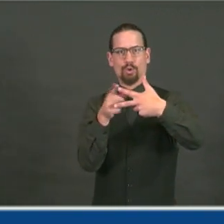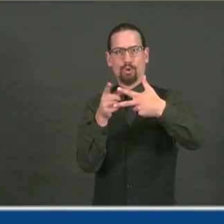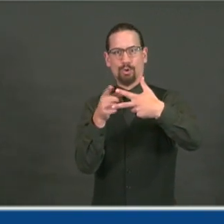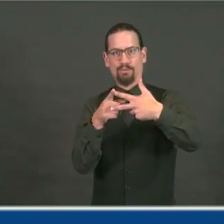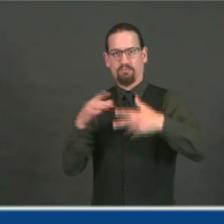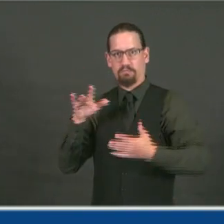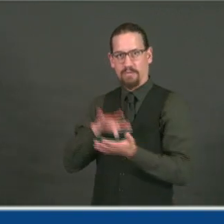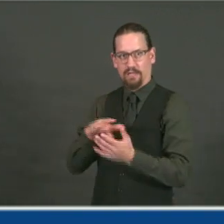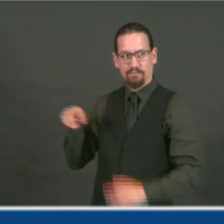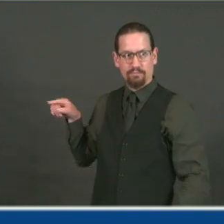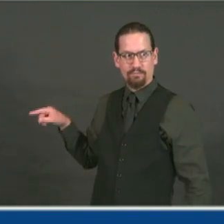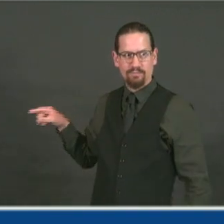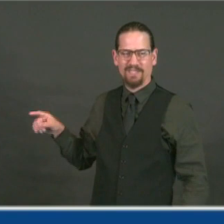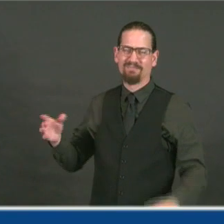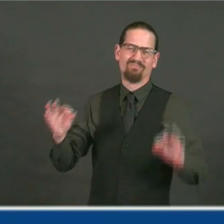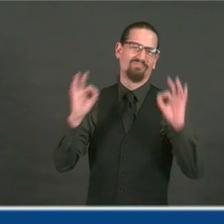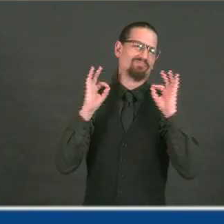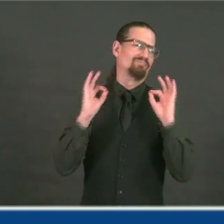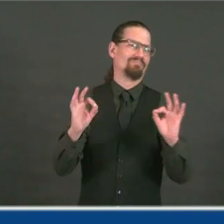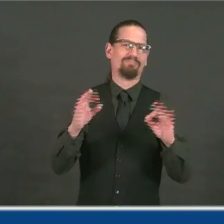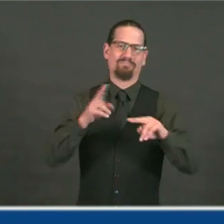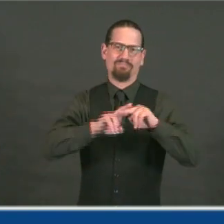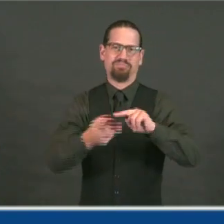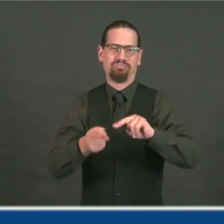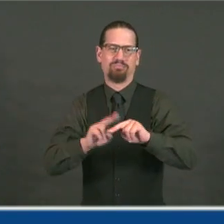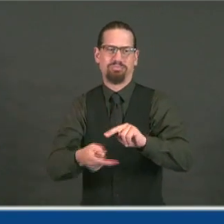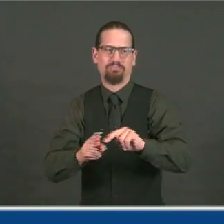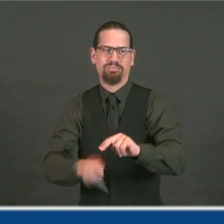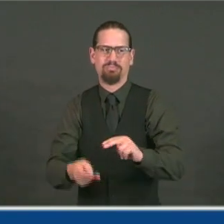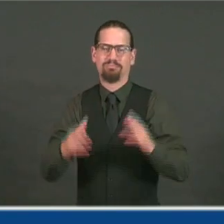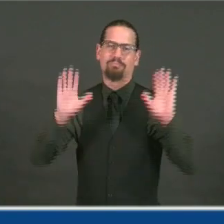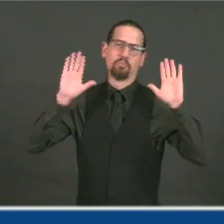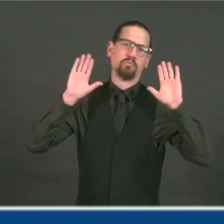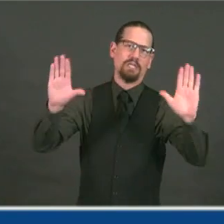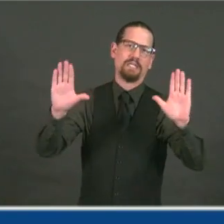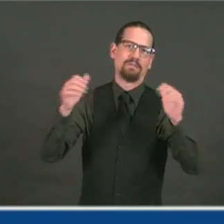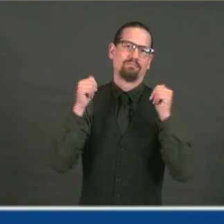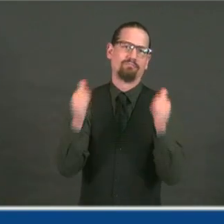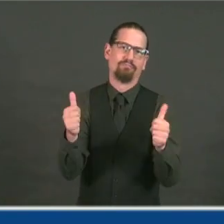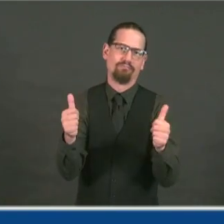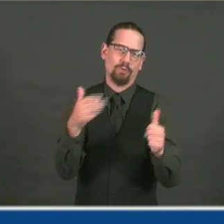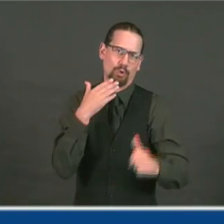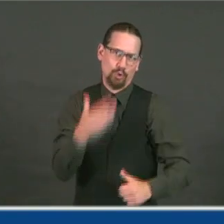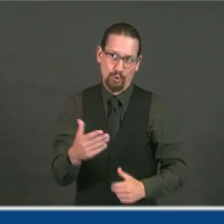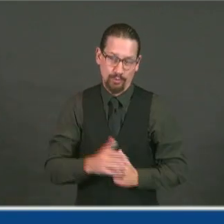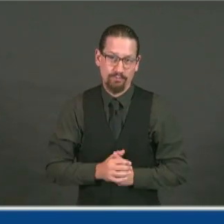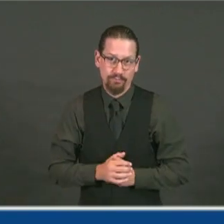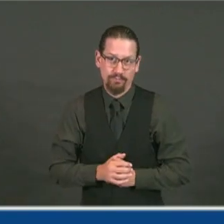IS GREAT NEWS. IN GENERAL, I HOPE THIS HELPS YOU.